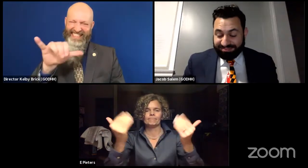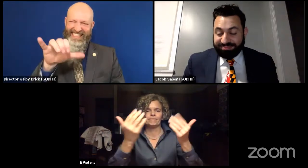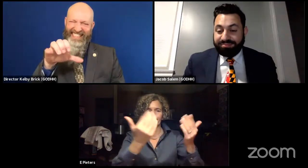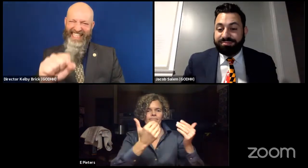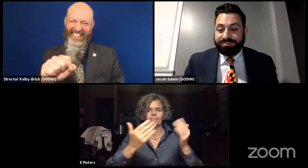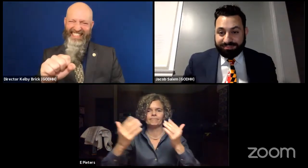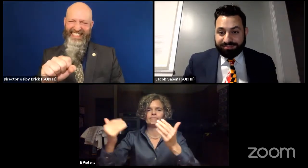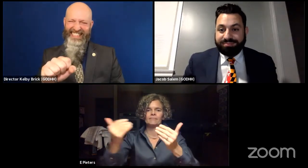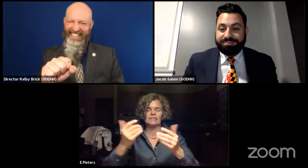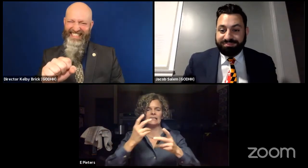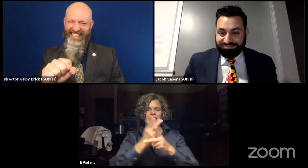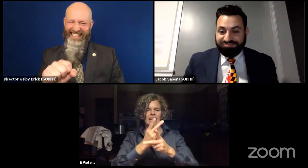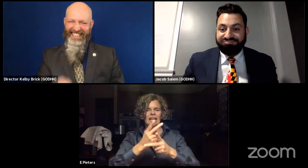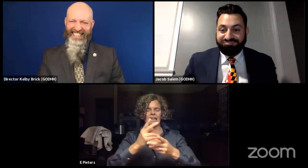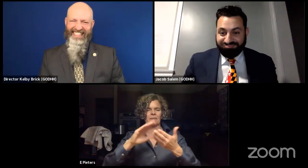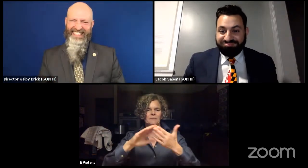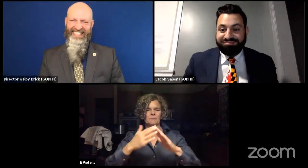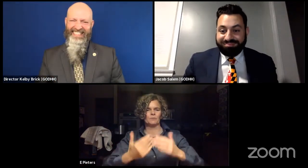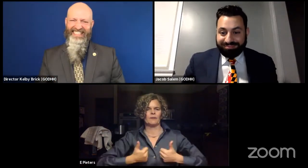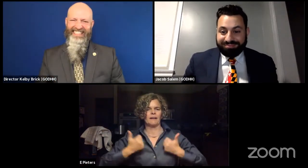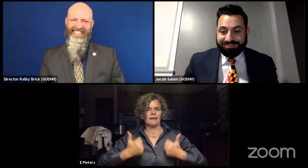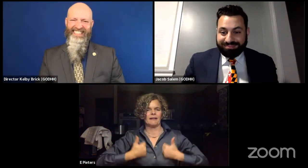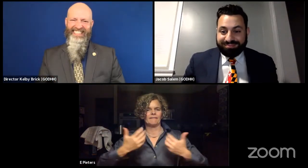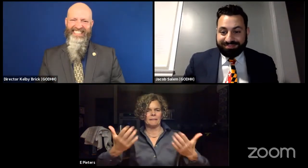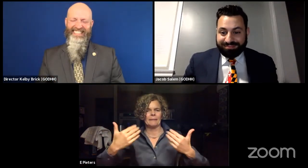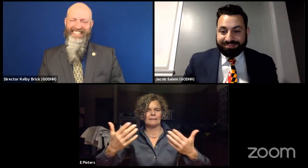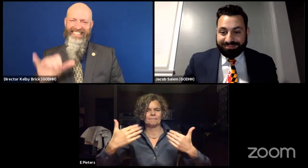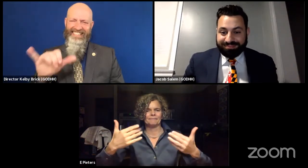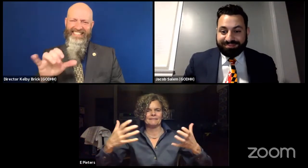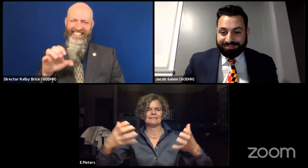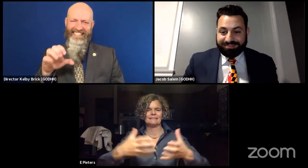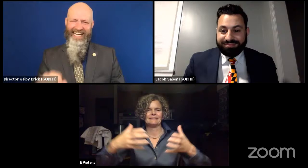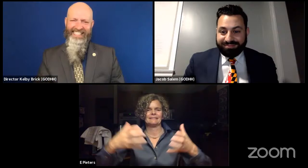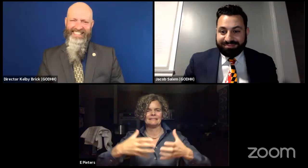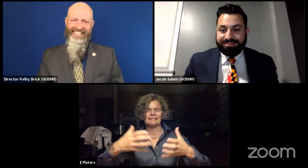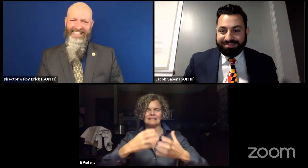I believe strongly in collaboration. I believe strongly that's what keeps the community